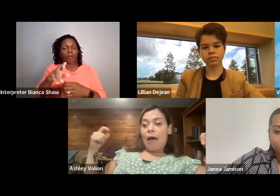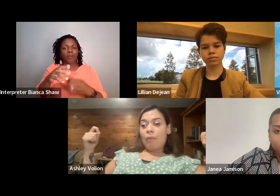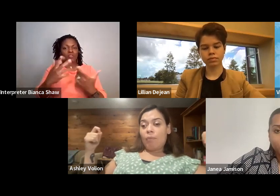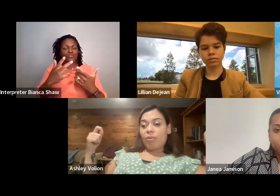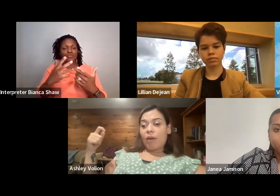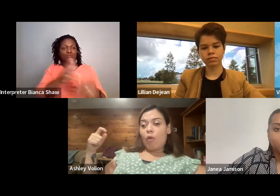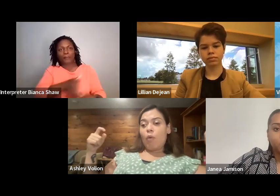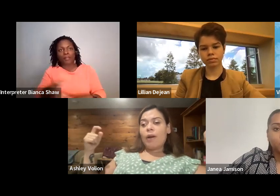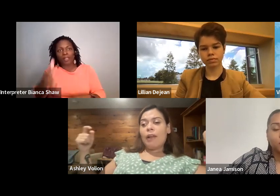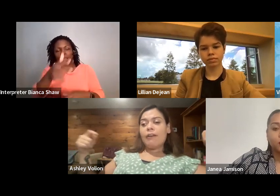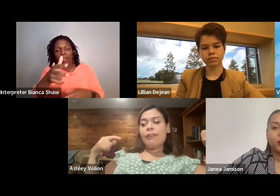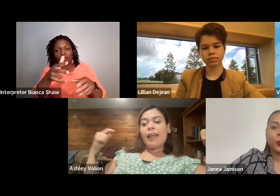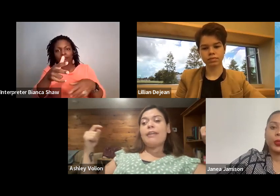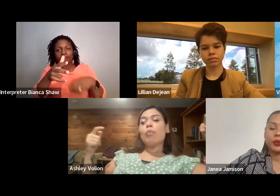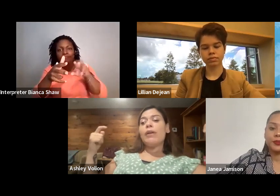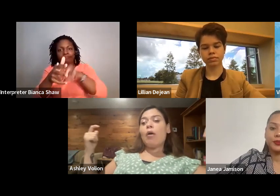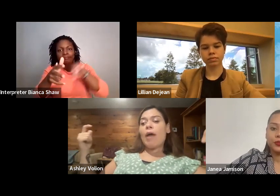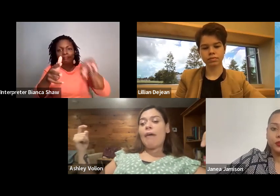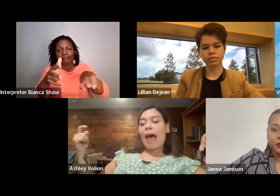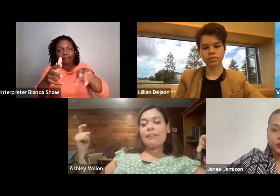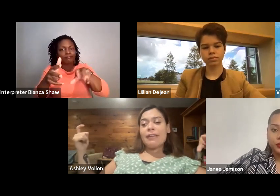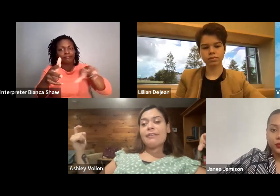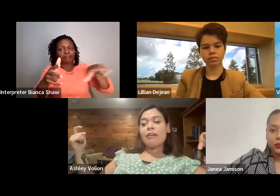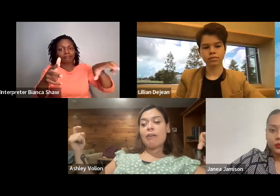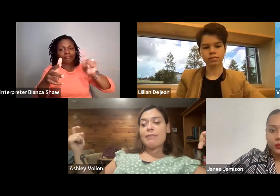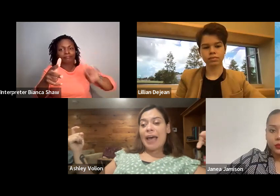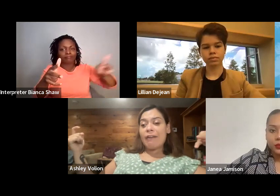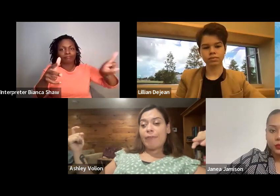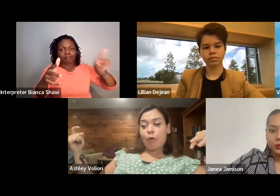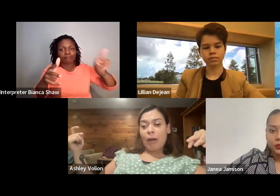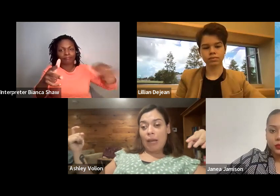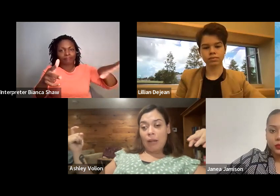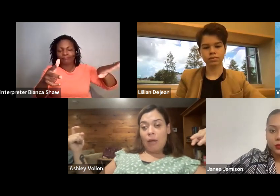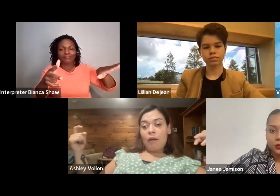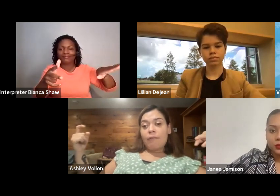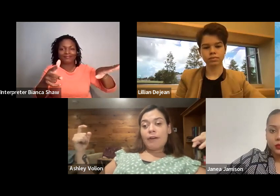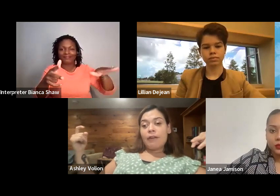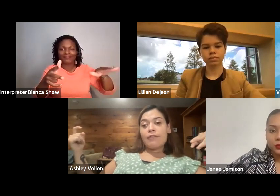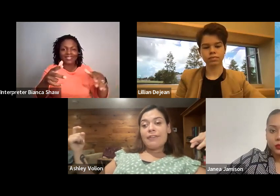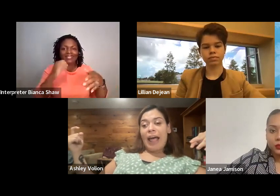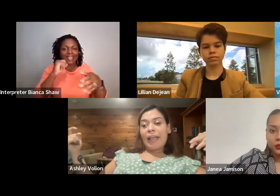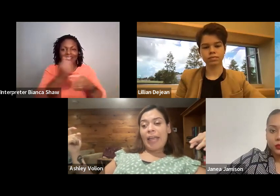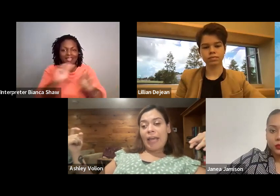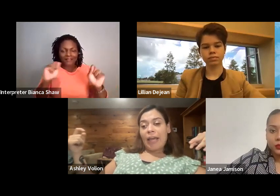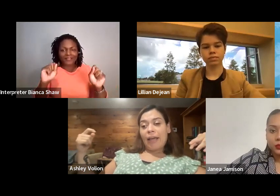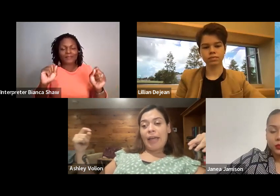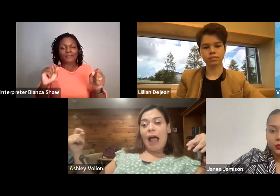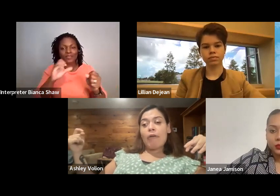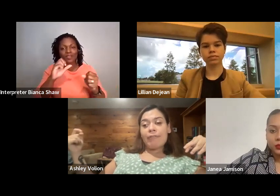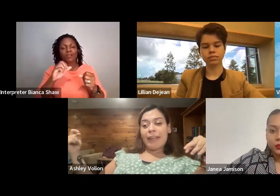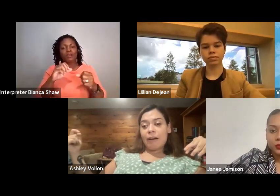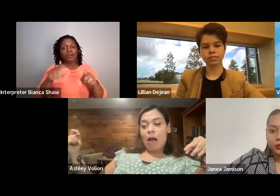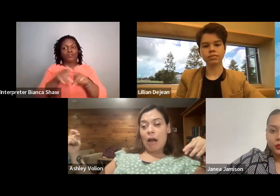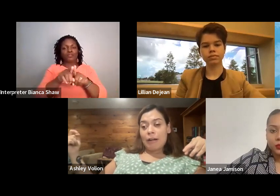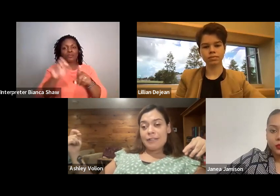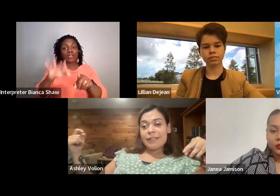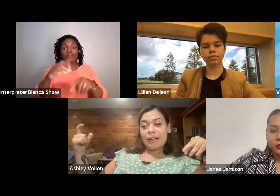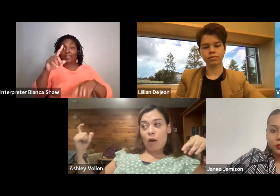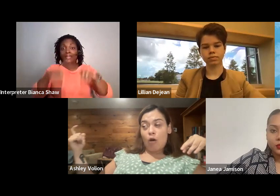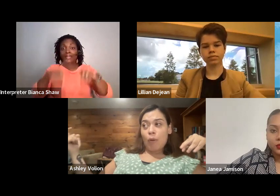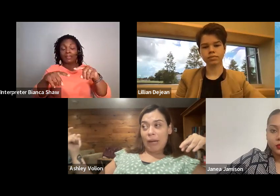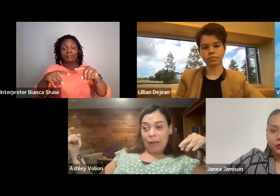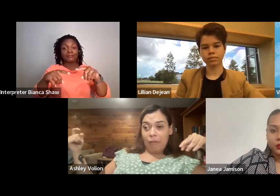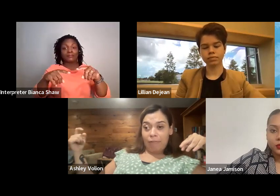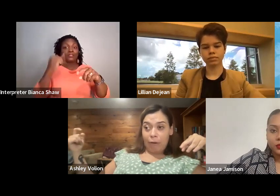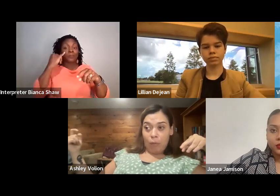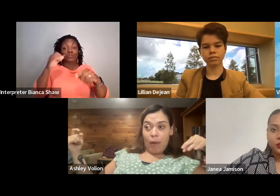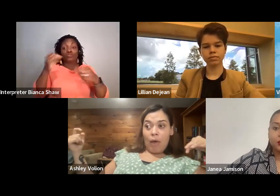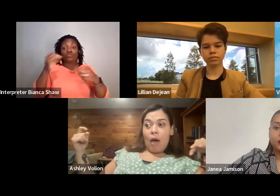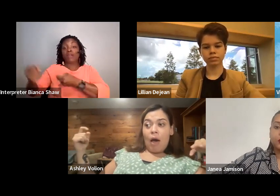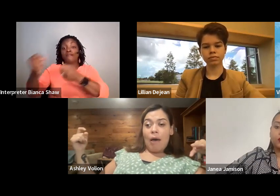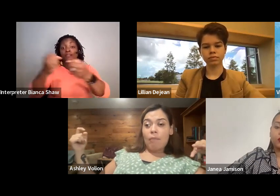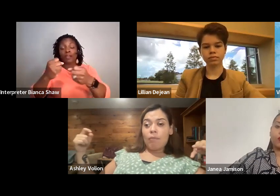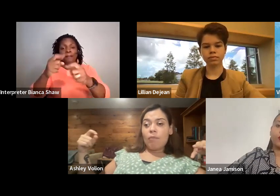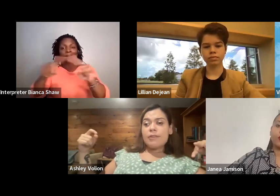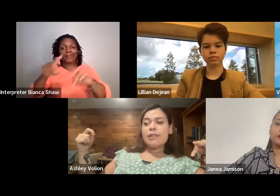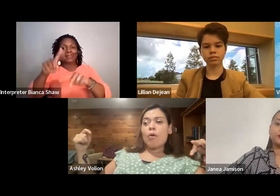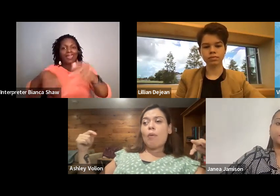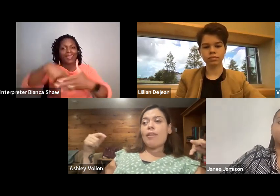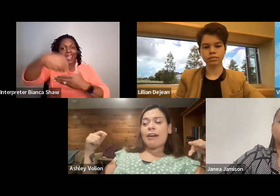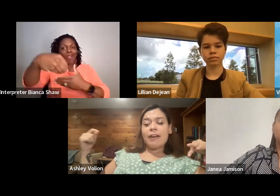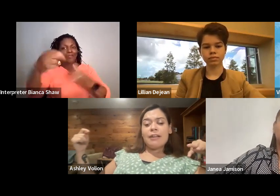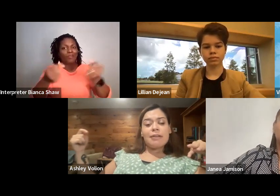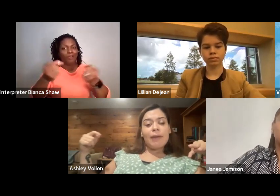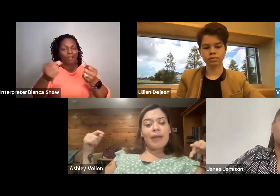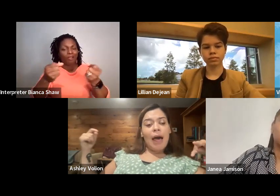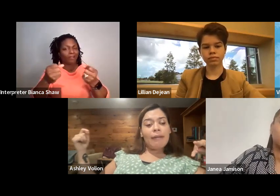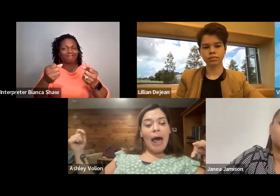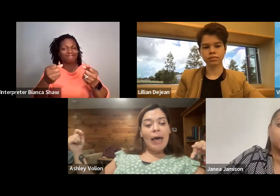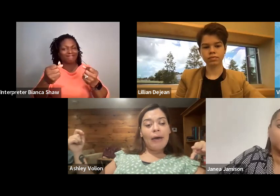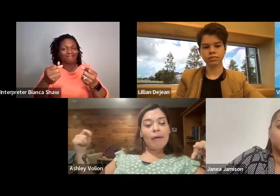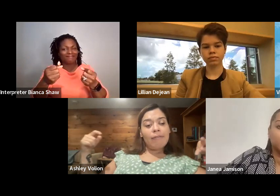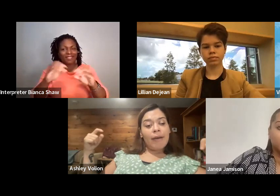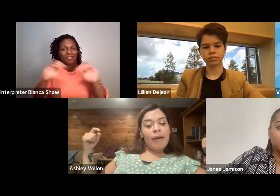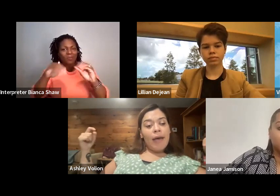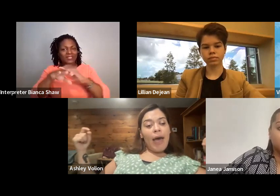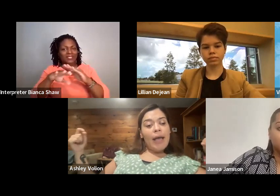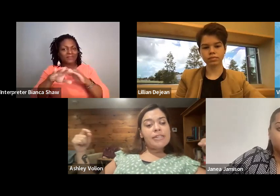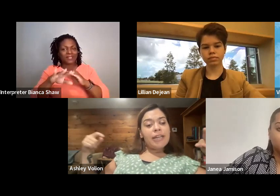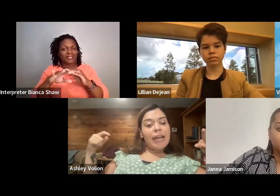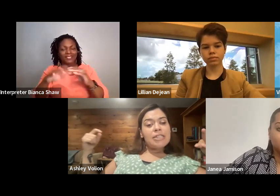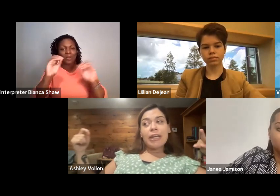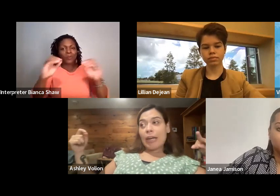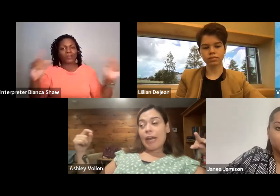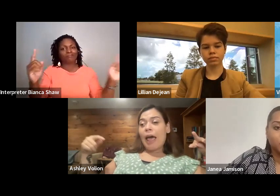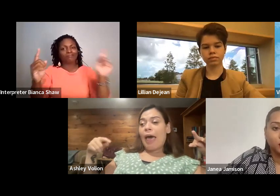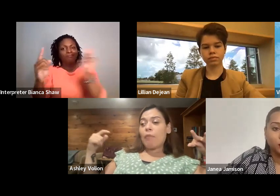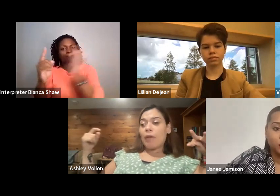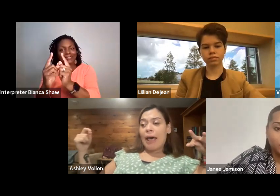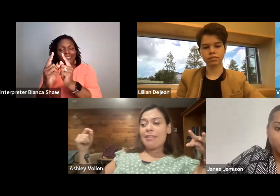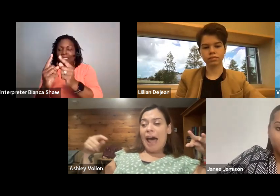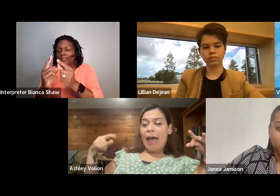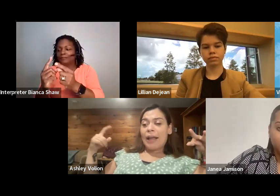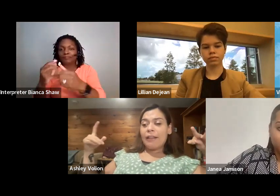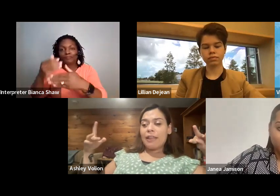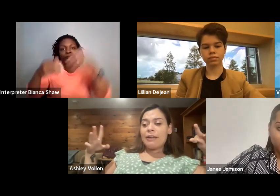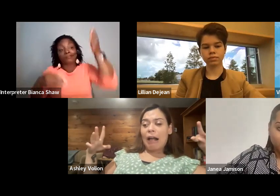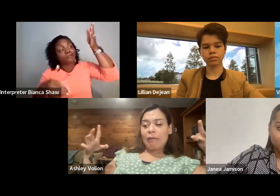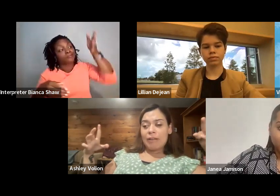One other thing is we don't have access to curves side voting those I can't get out of their cars to go in and vote. so there needs to be a lot of education and i'm glad that the